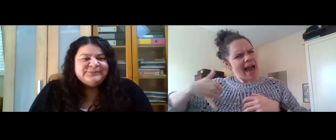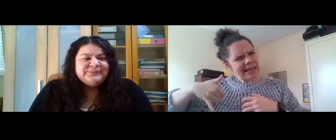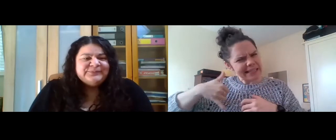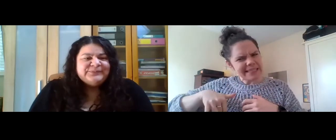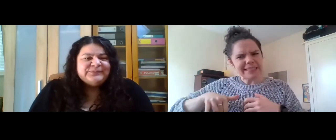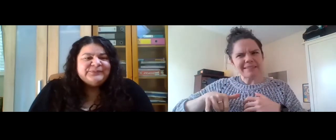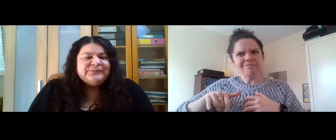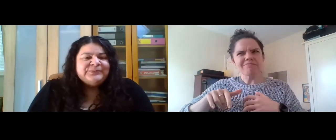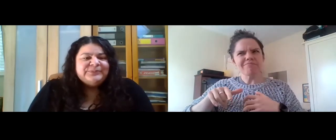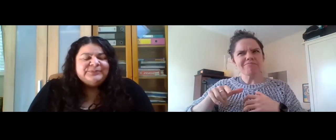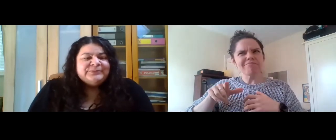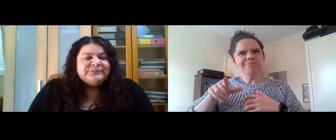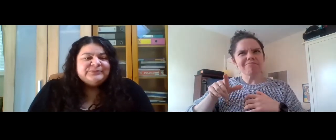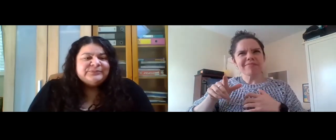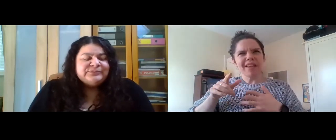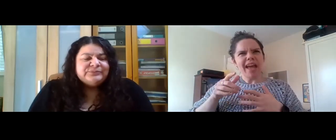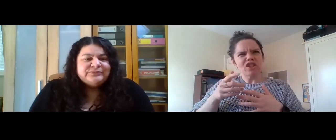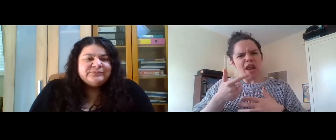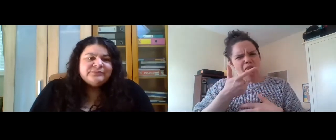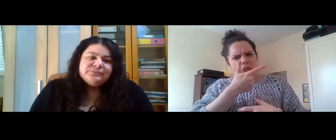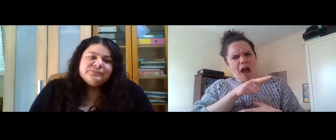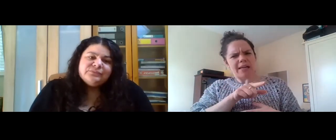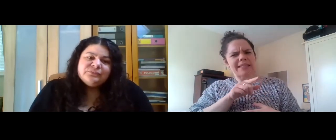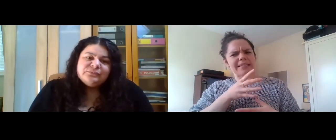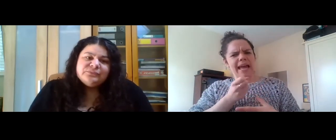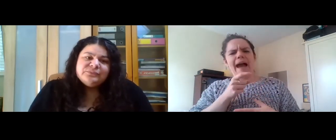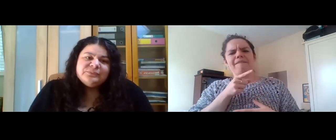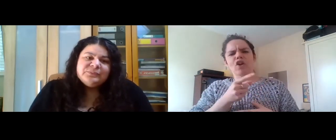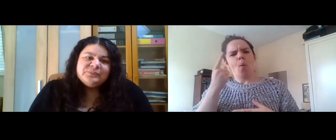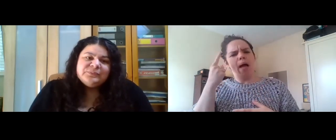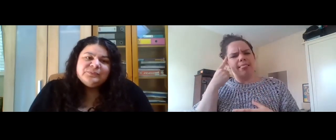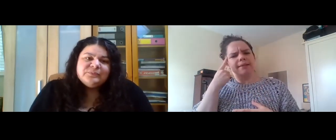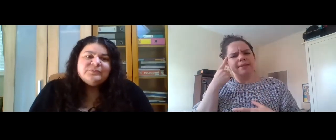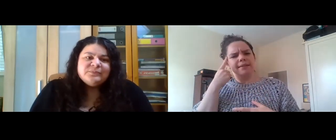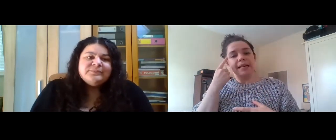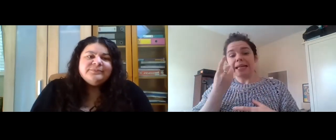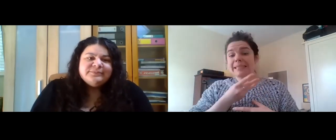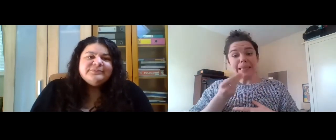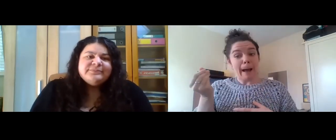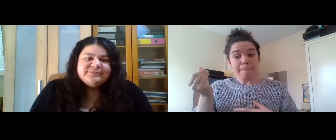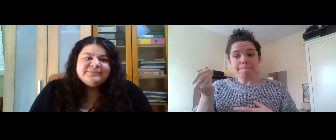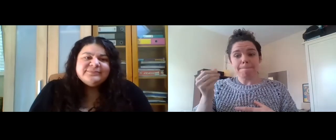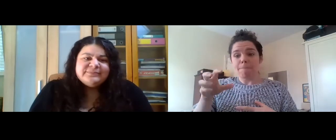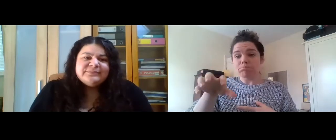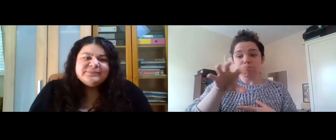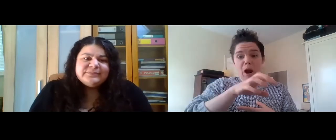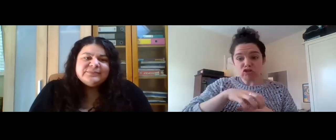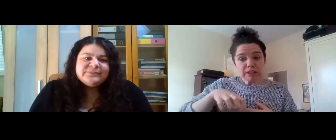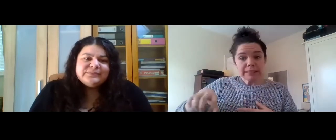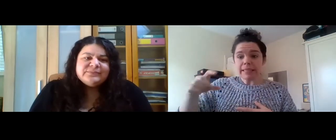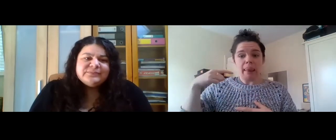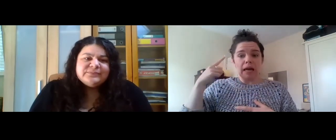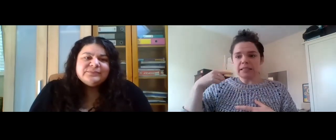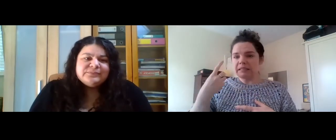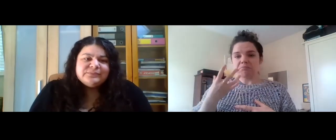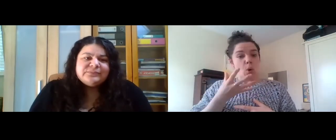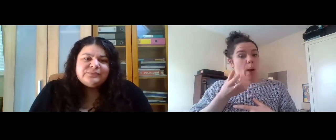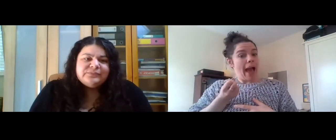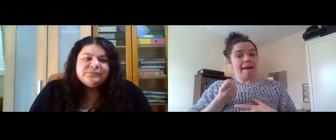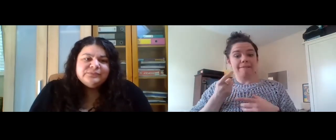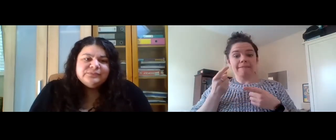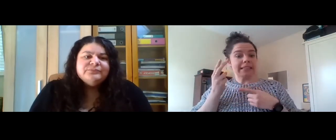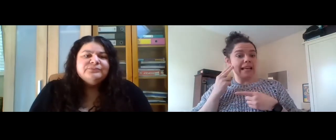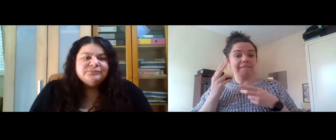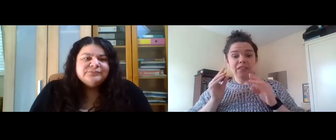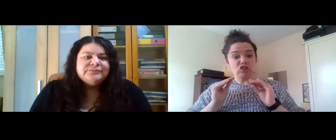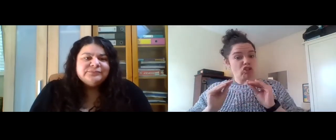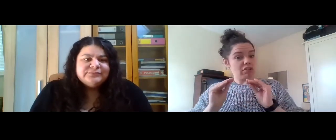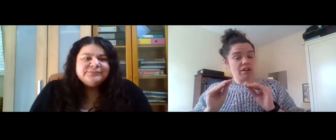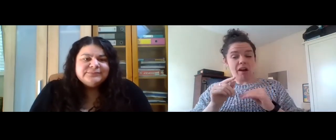Hackney are lucky to have you I think! Some boroughs don't have Deaf Instructors.